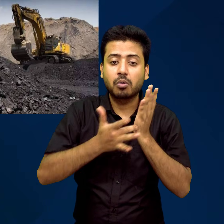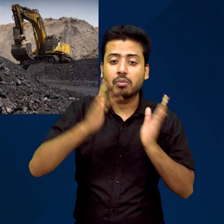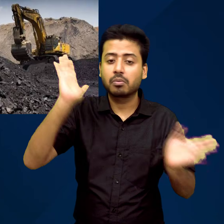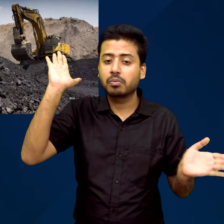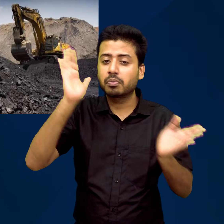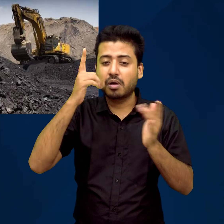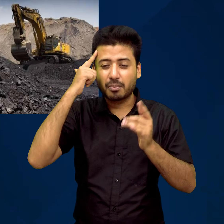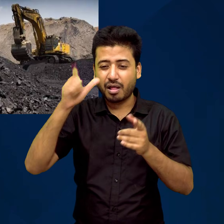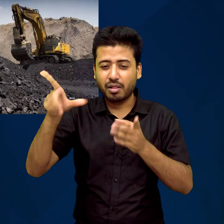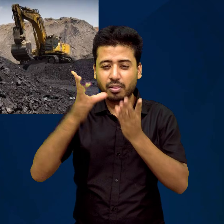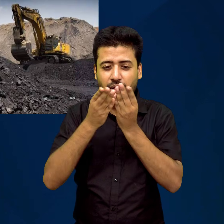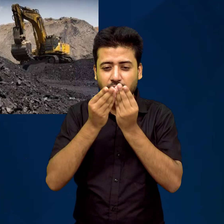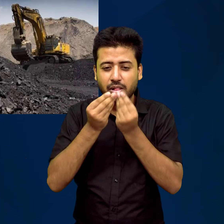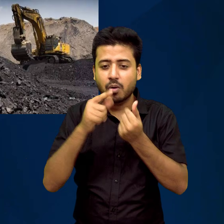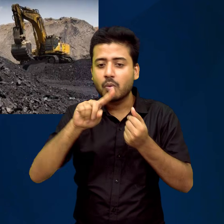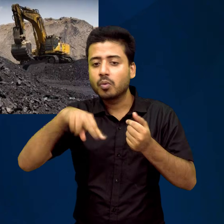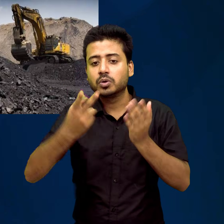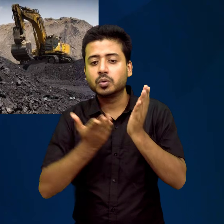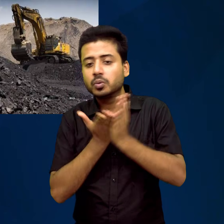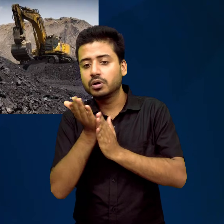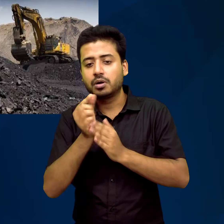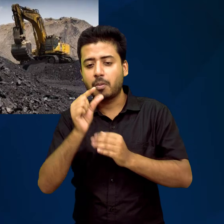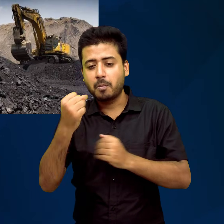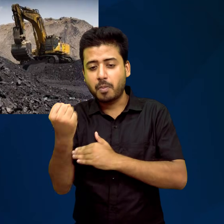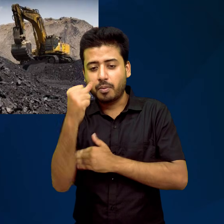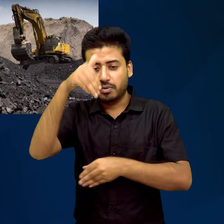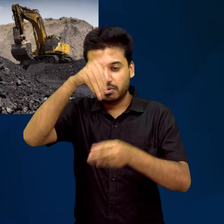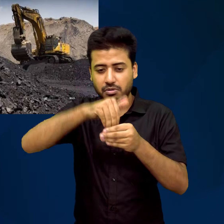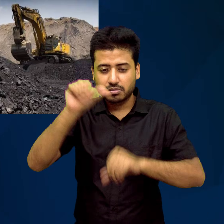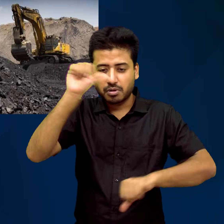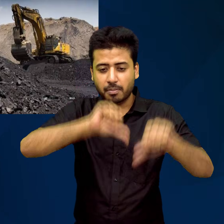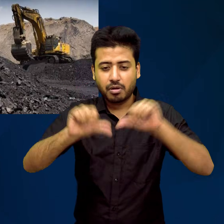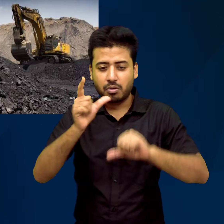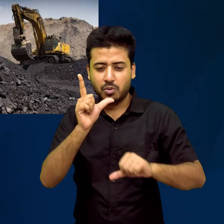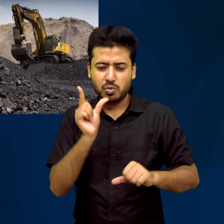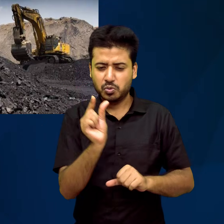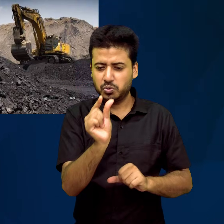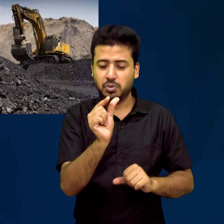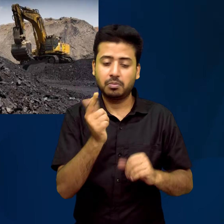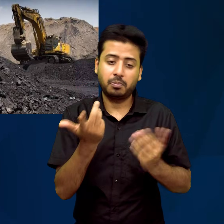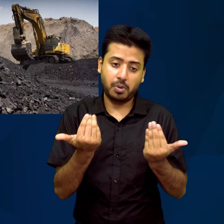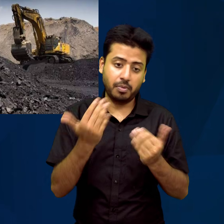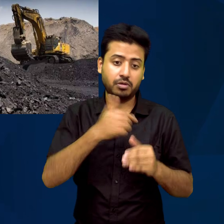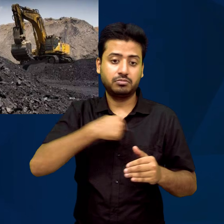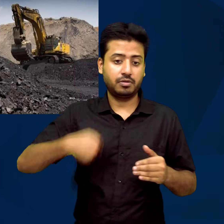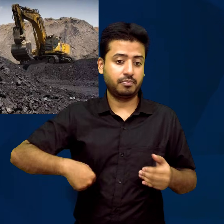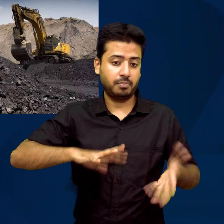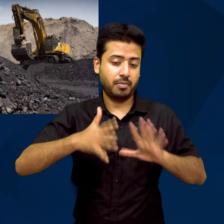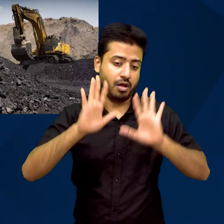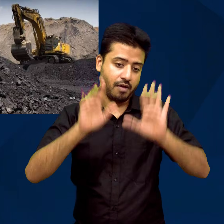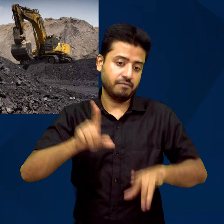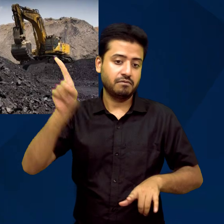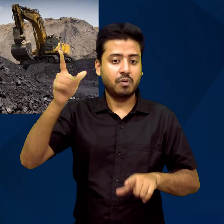still allowing ions to flow through. Three. Mixing the black paste. The powerhouse of the battery is